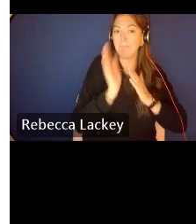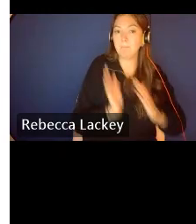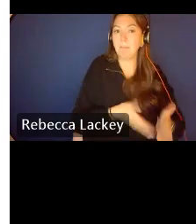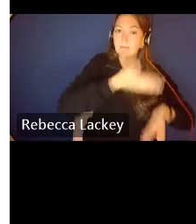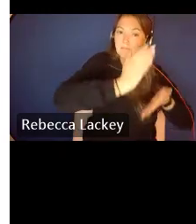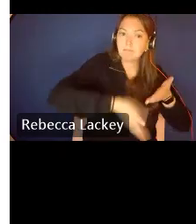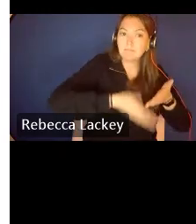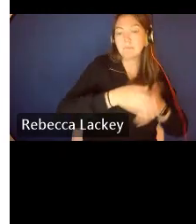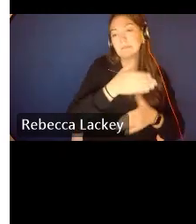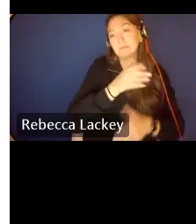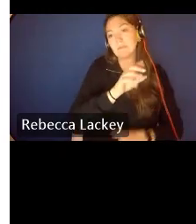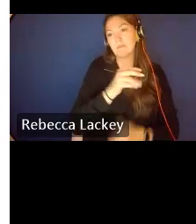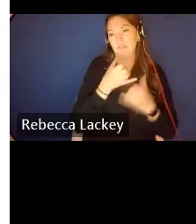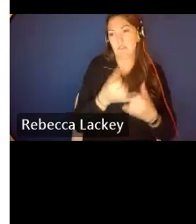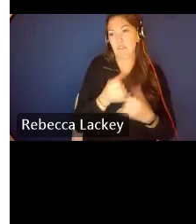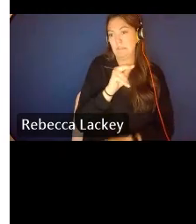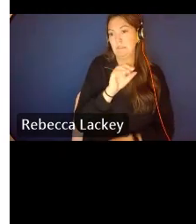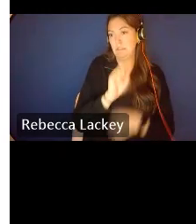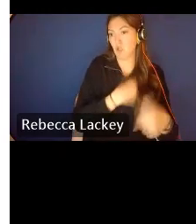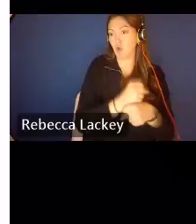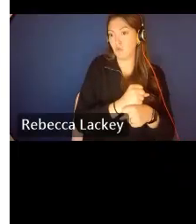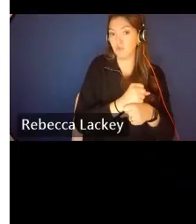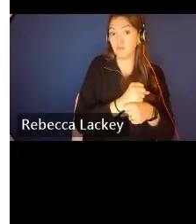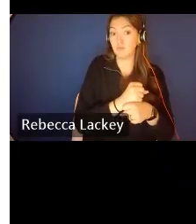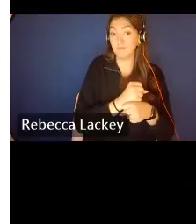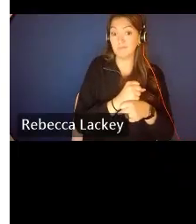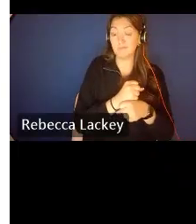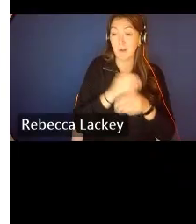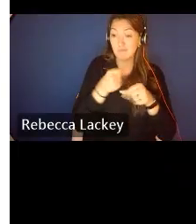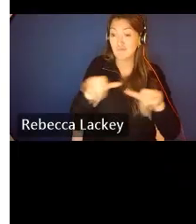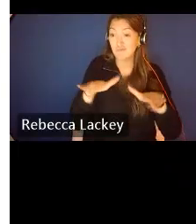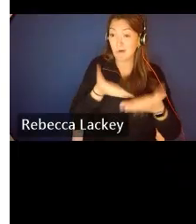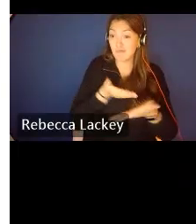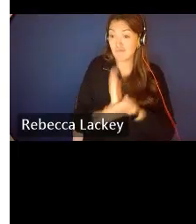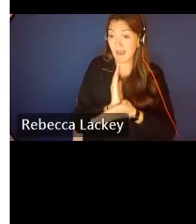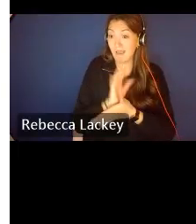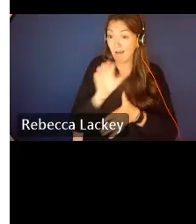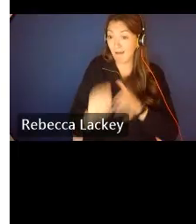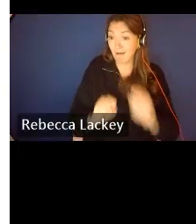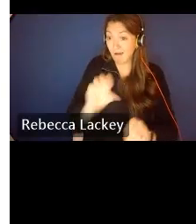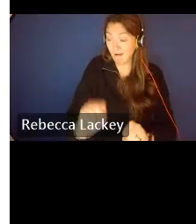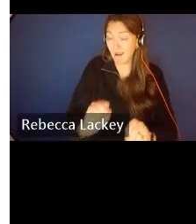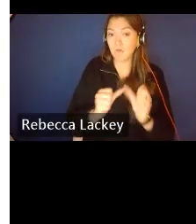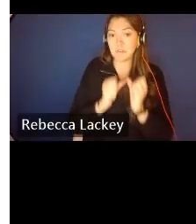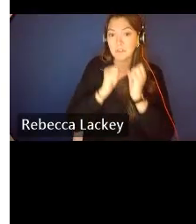the end of the current year. Plans for property rights acquisition will then continue through July